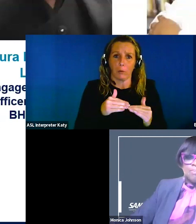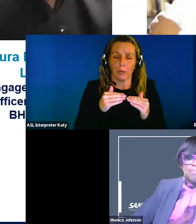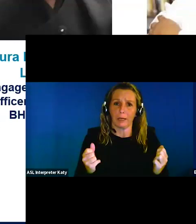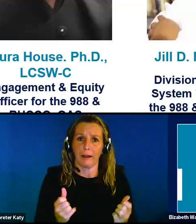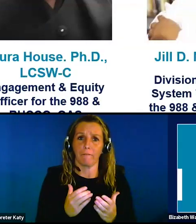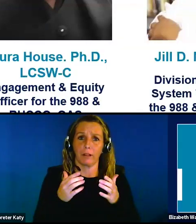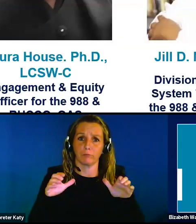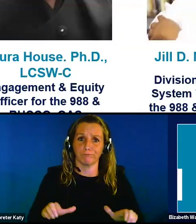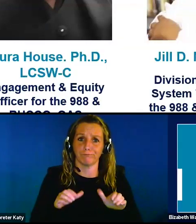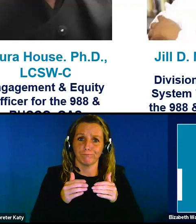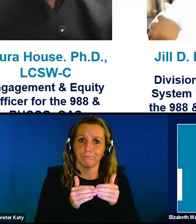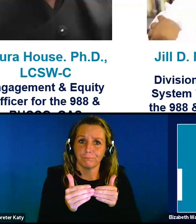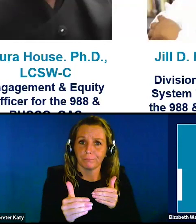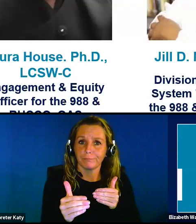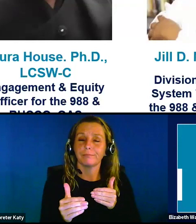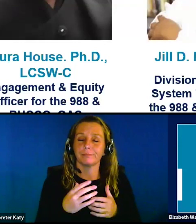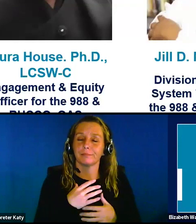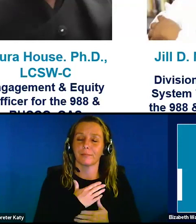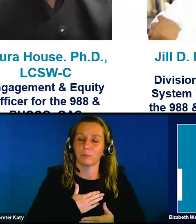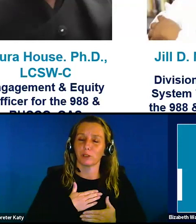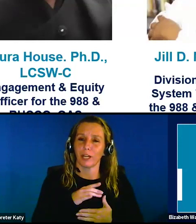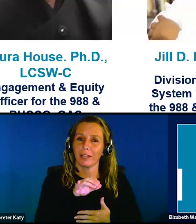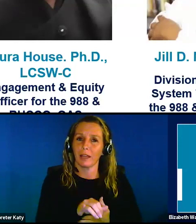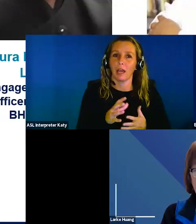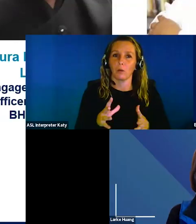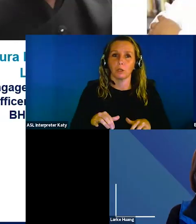I'd like to take a few moments to introduce a colleague of yours.